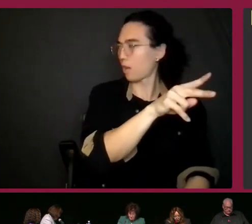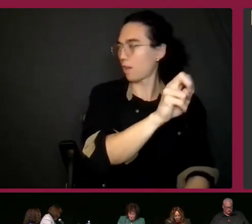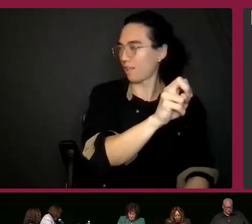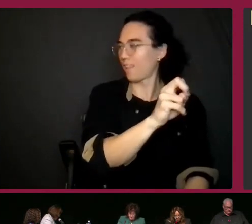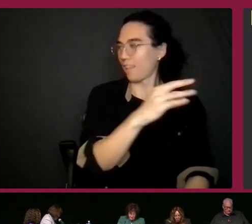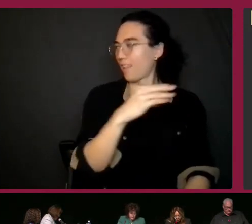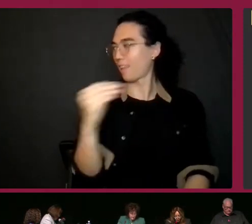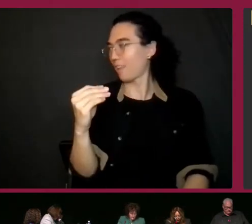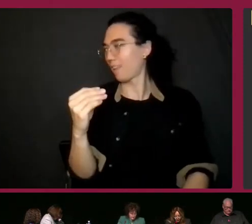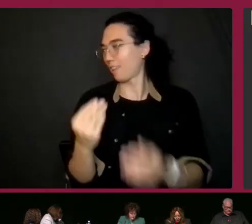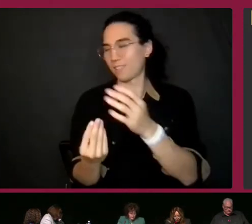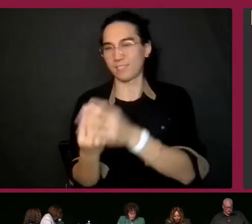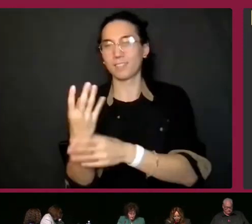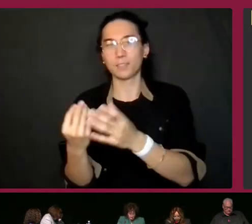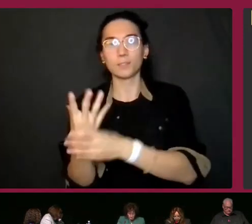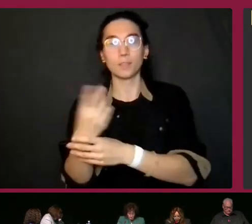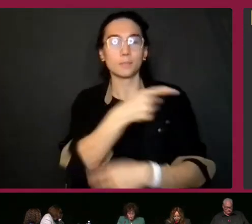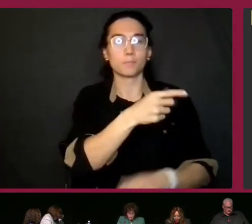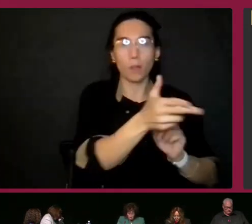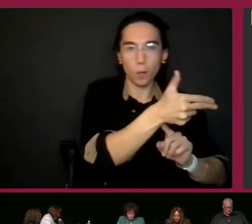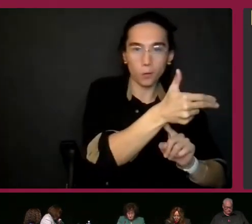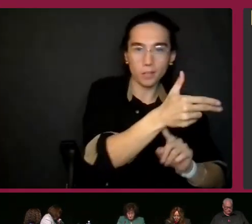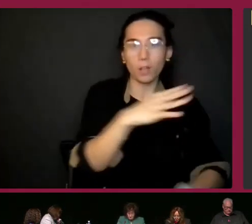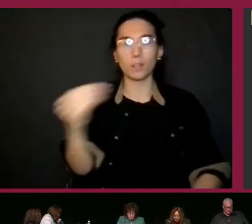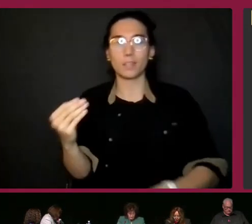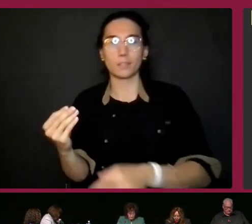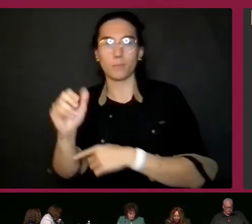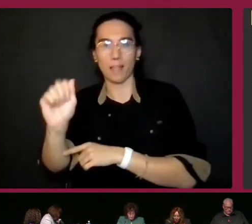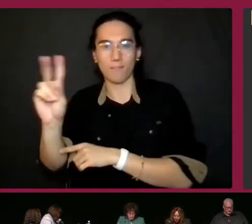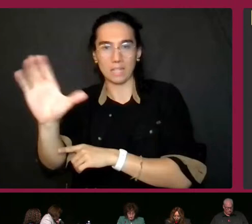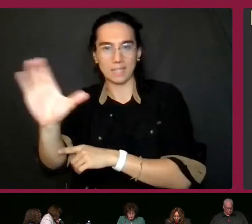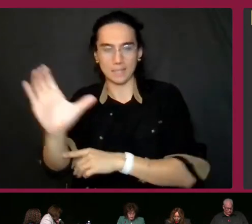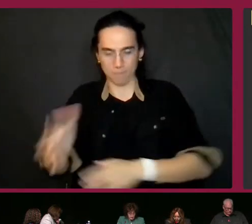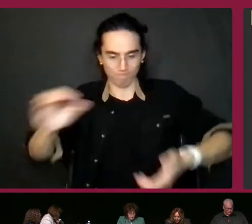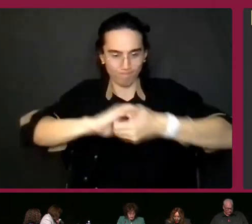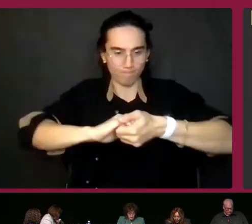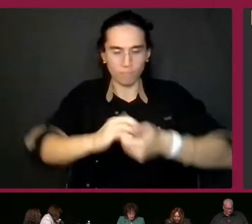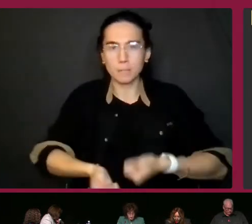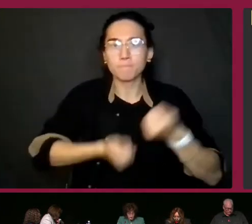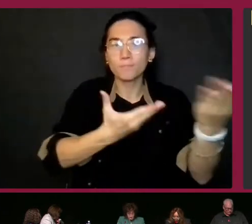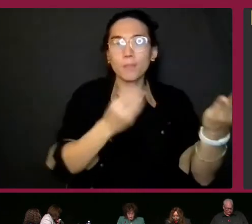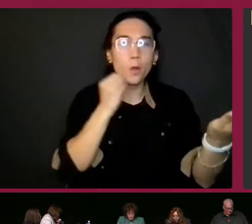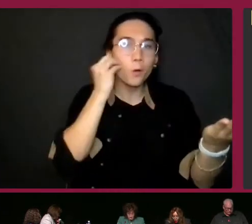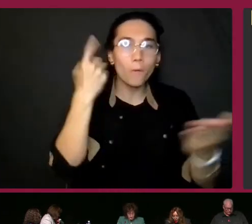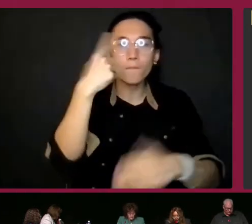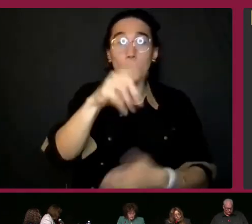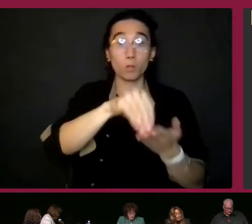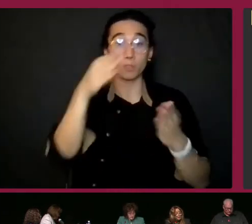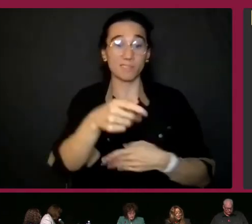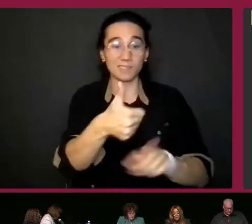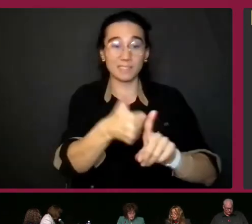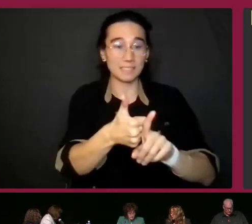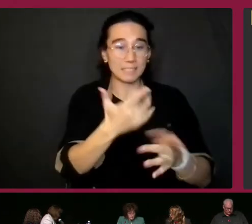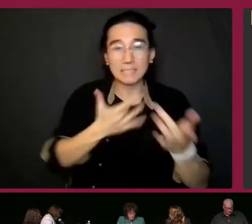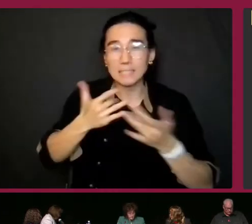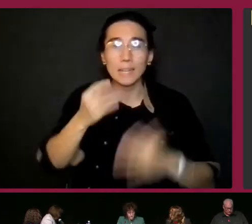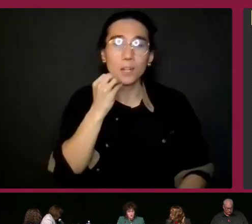to provide temporary housing to students facing homelessness and or housing insecurity.